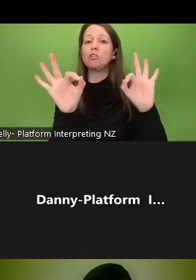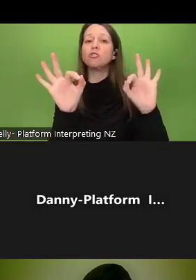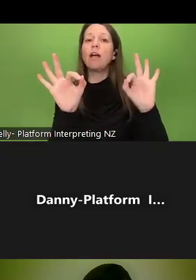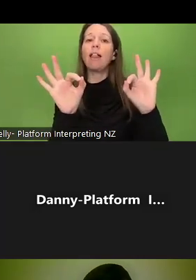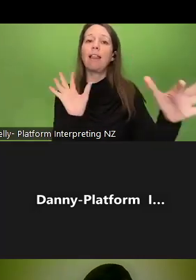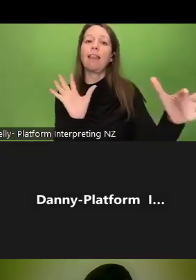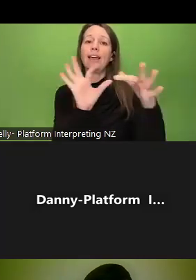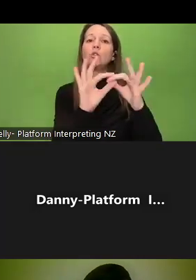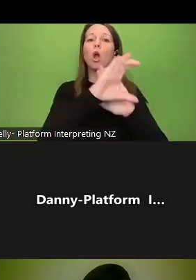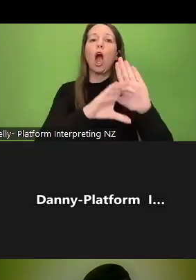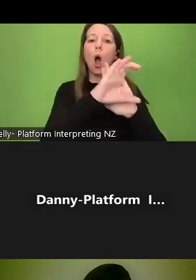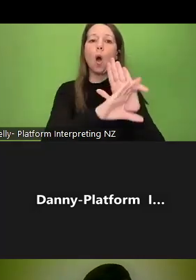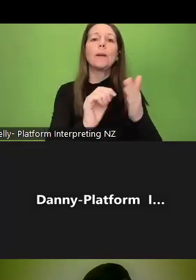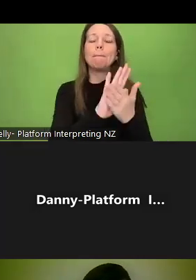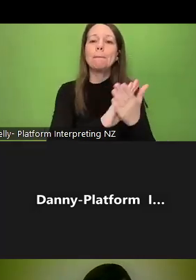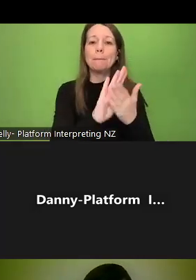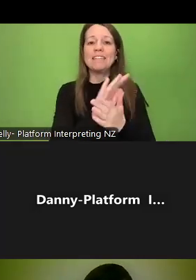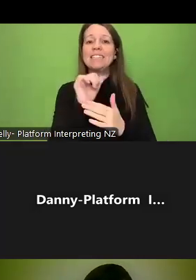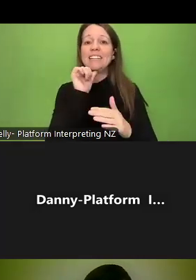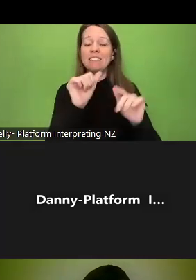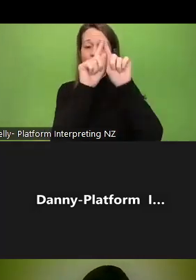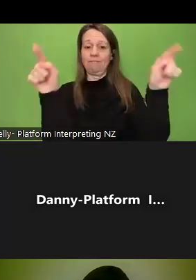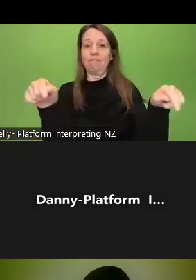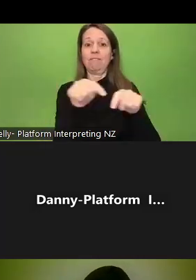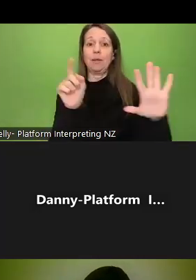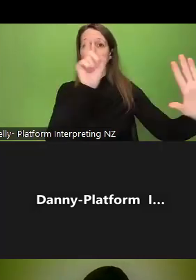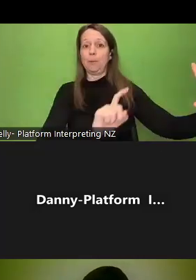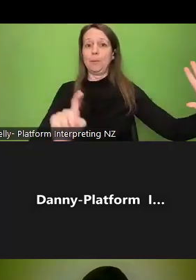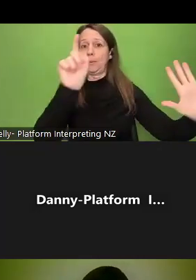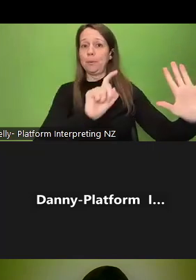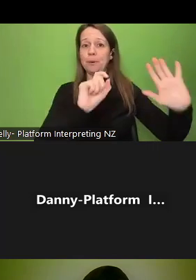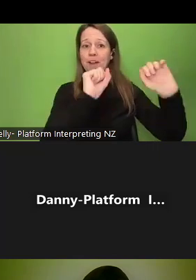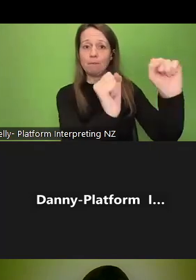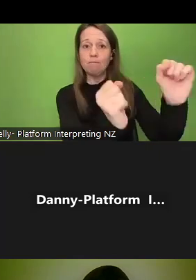glass-fronted ASB Waterfront theater from Madden Street, and it's got a street sign included.